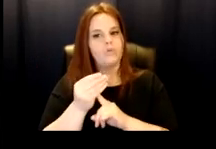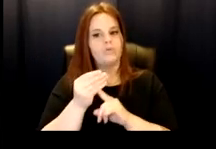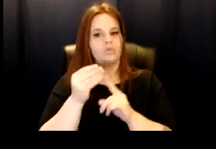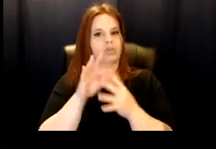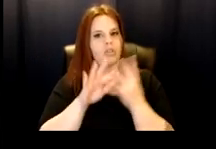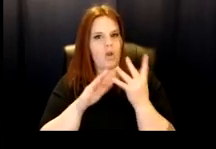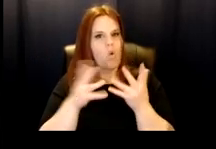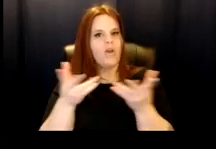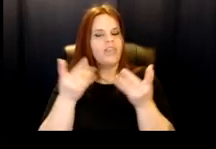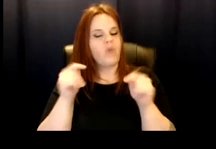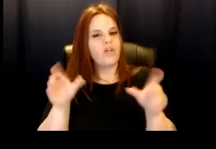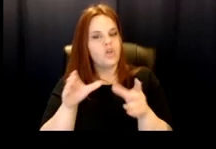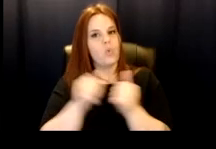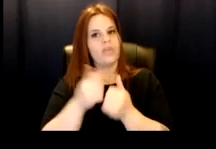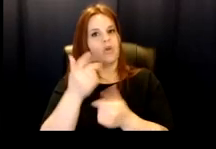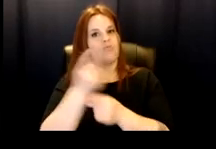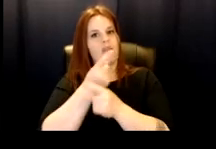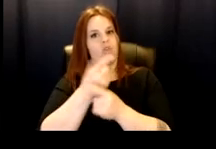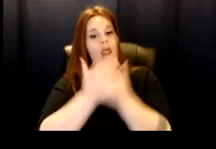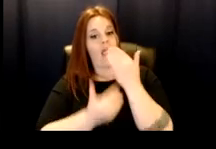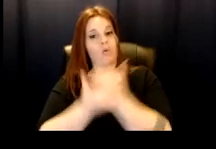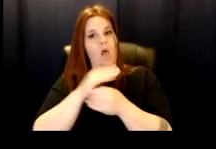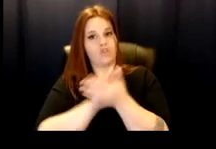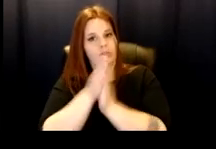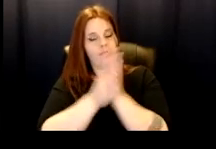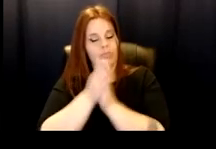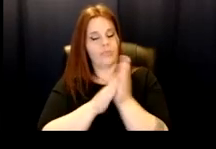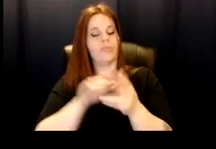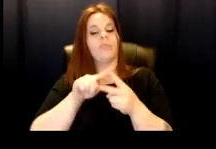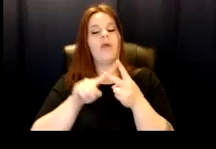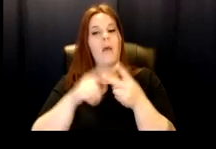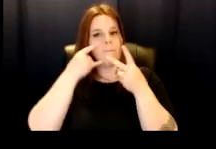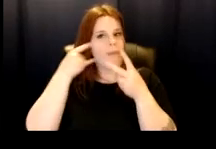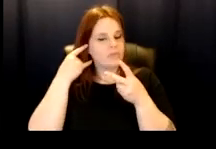mask wearing and regularly available hand sanitizer have meant that many folks feel